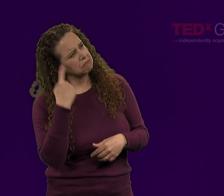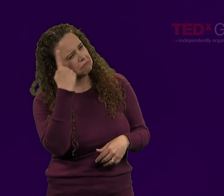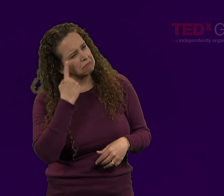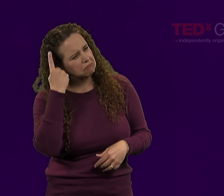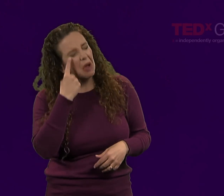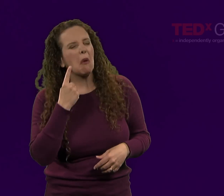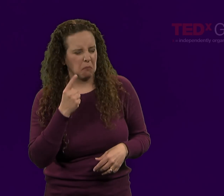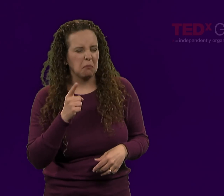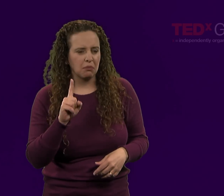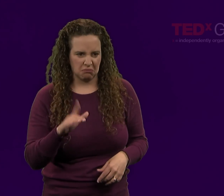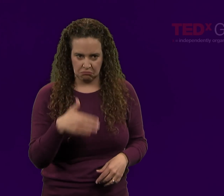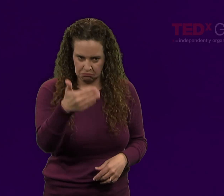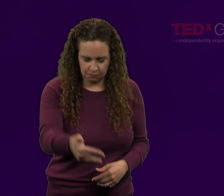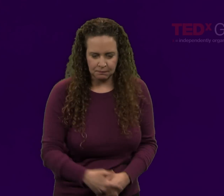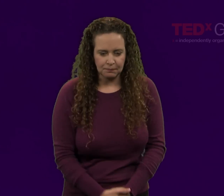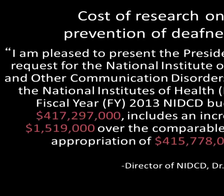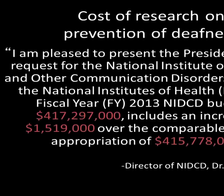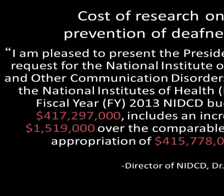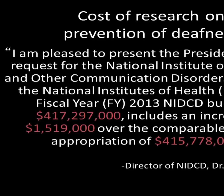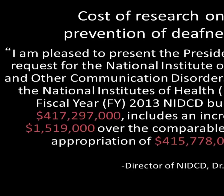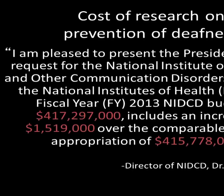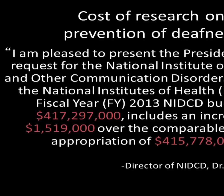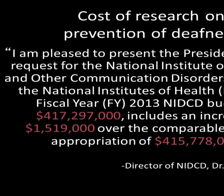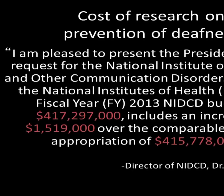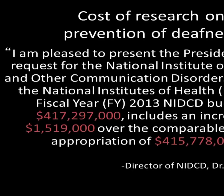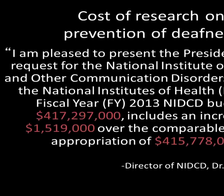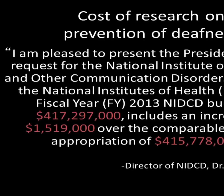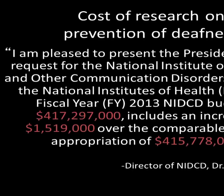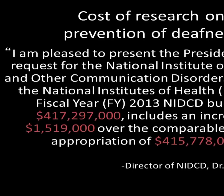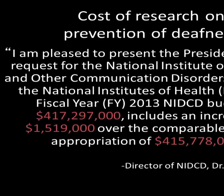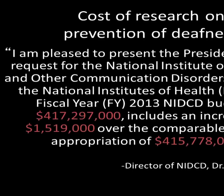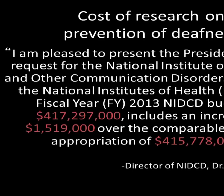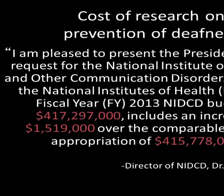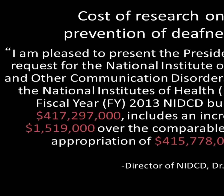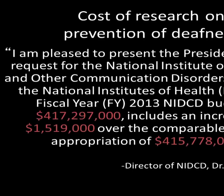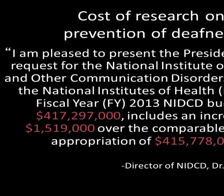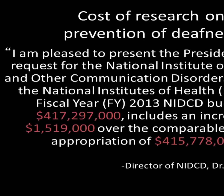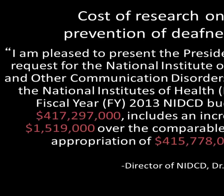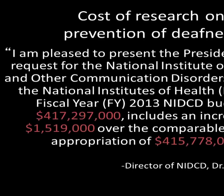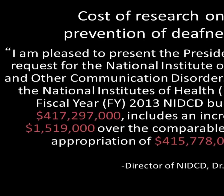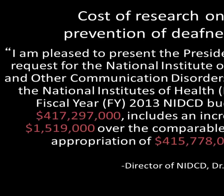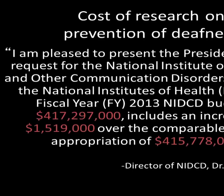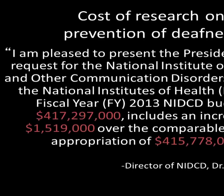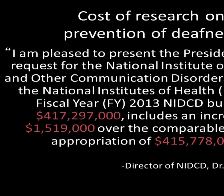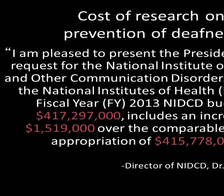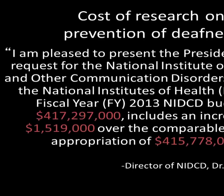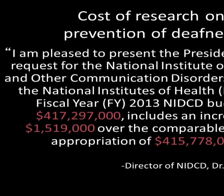Those are the kind of questions that I'll be addressing in my talk today. ["I'm pleased to present the President's budget request